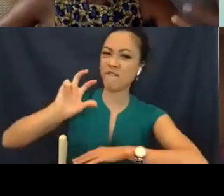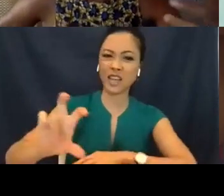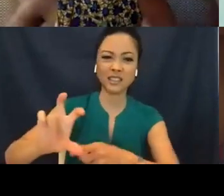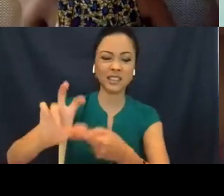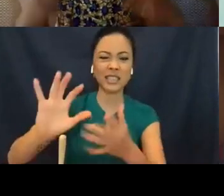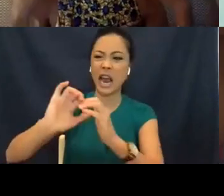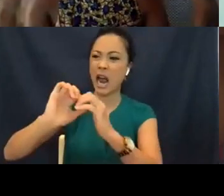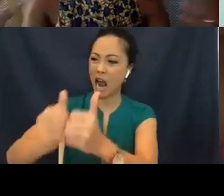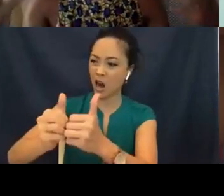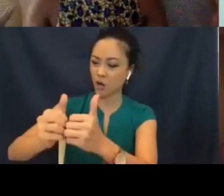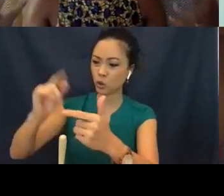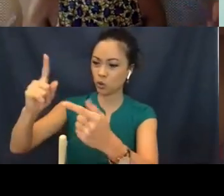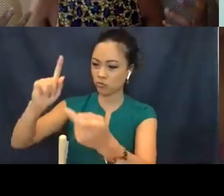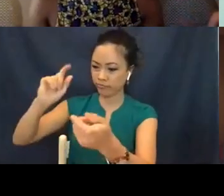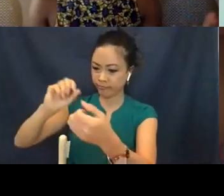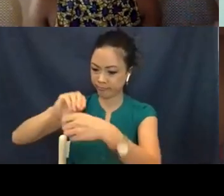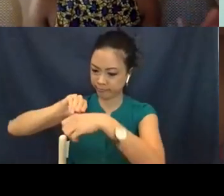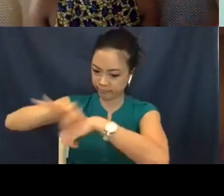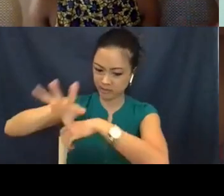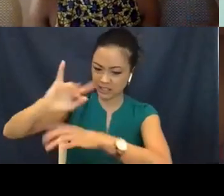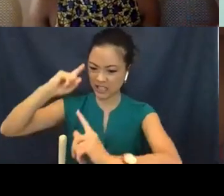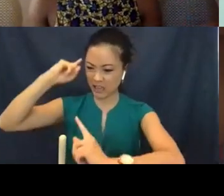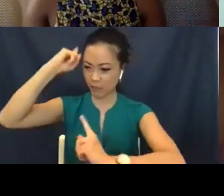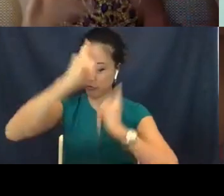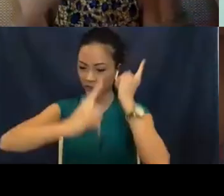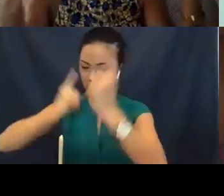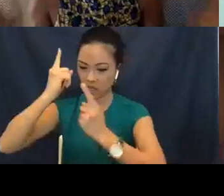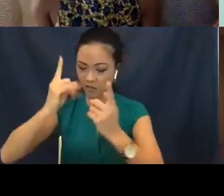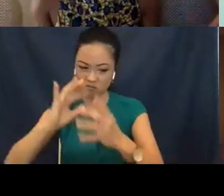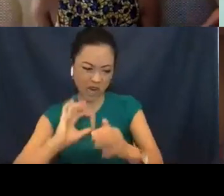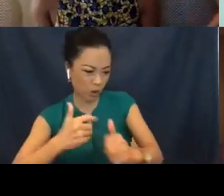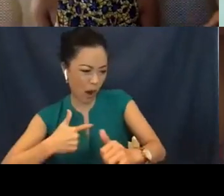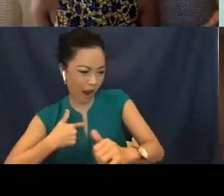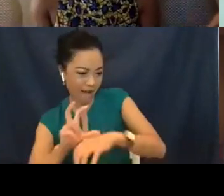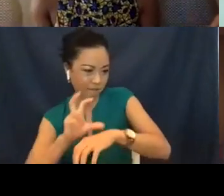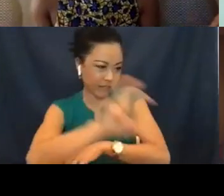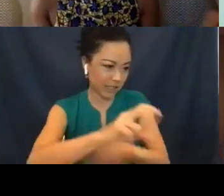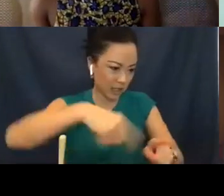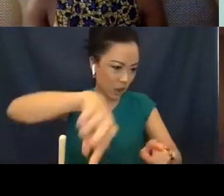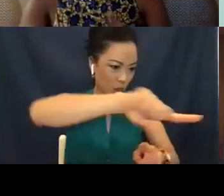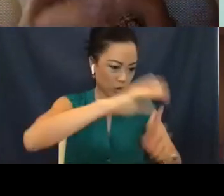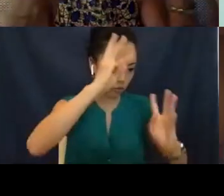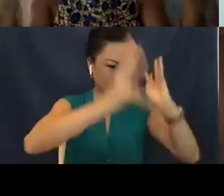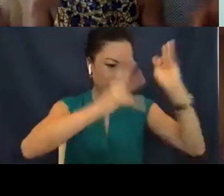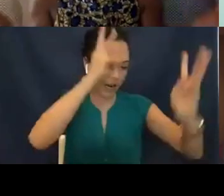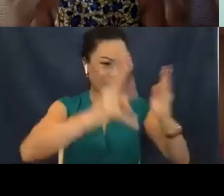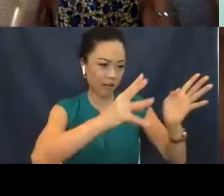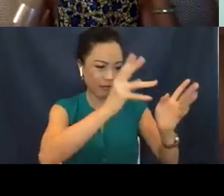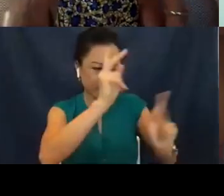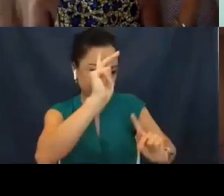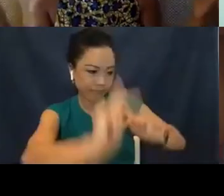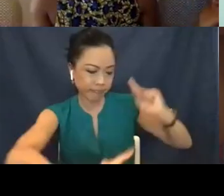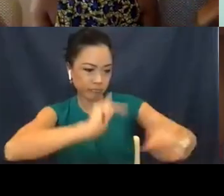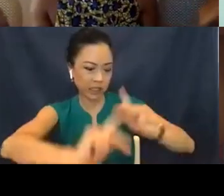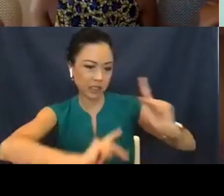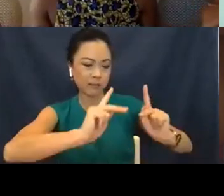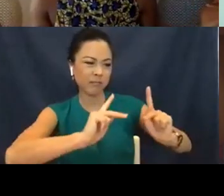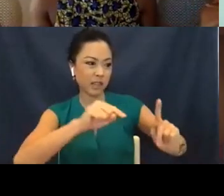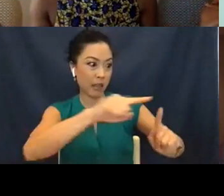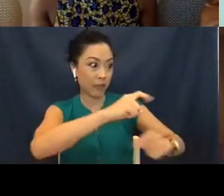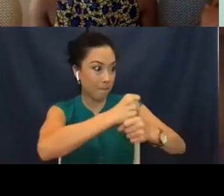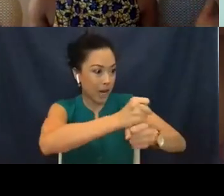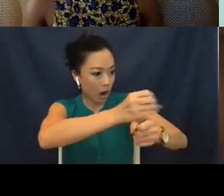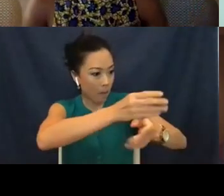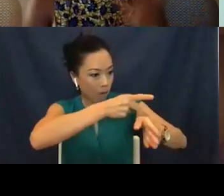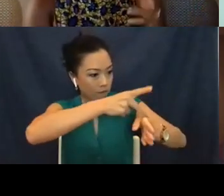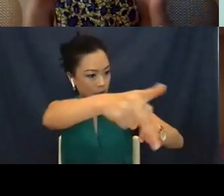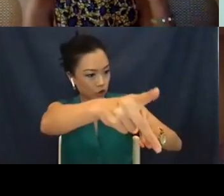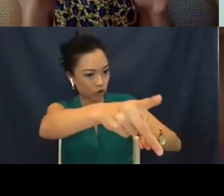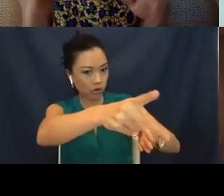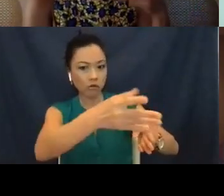in the thinking that is coming out of these creative beings who made a profession in being cross sector in our visioning so we come out